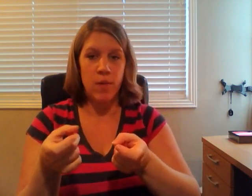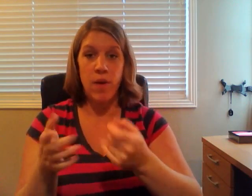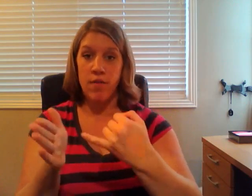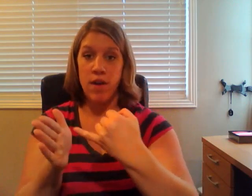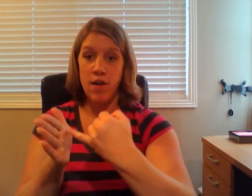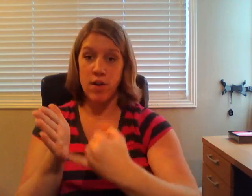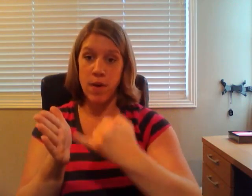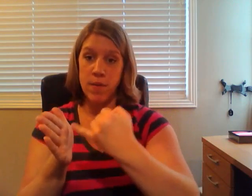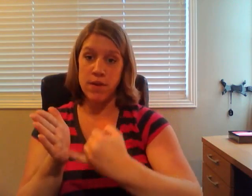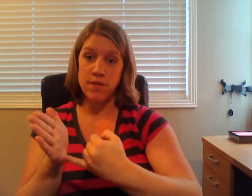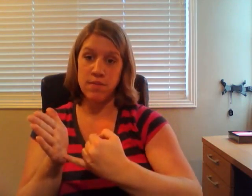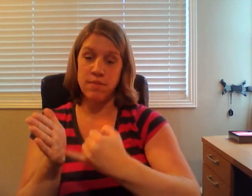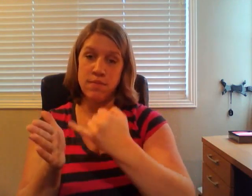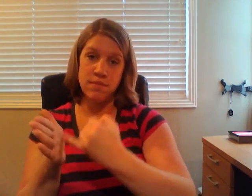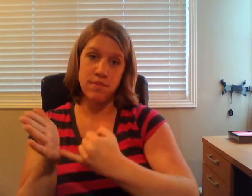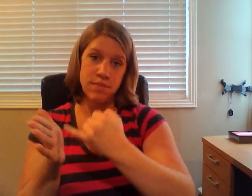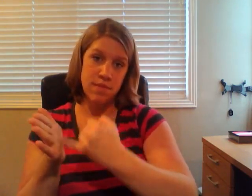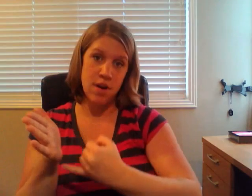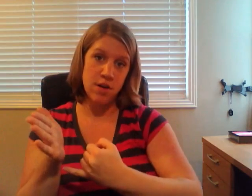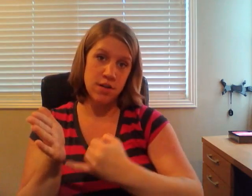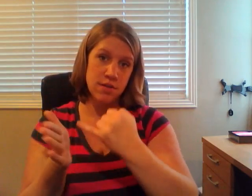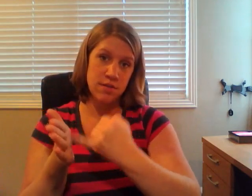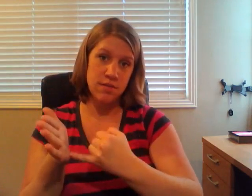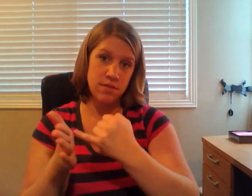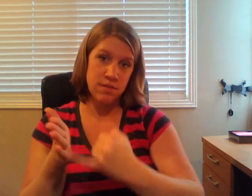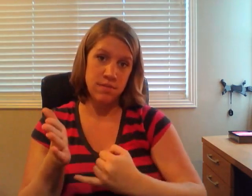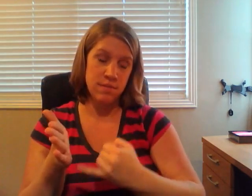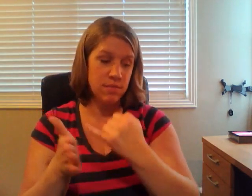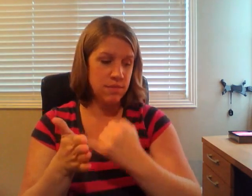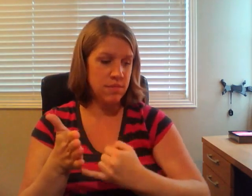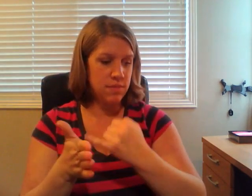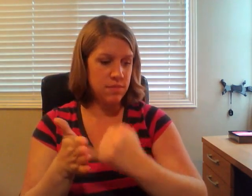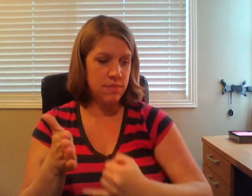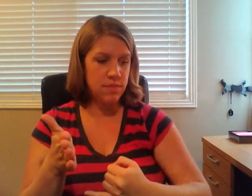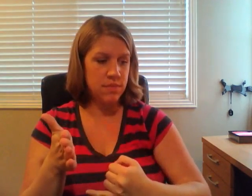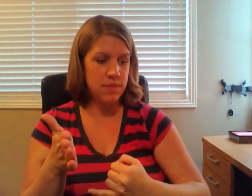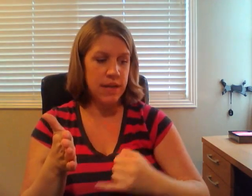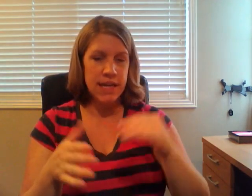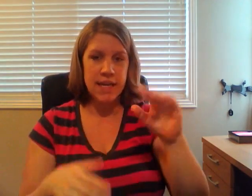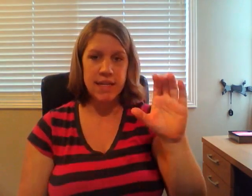Art